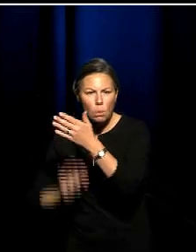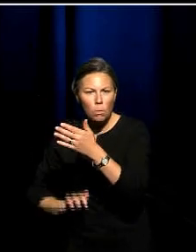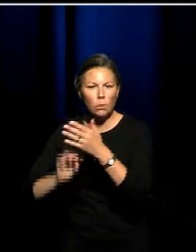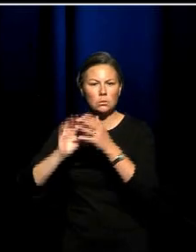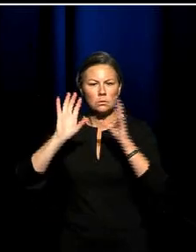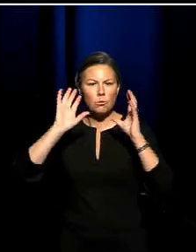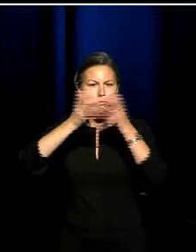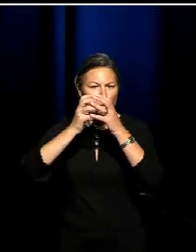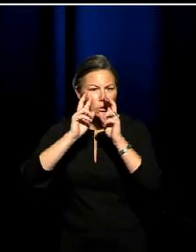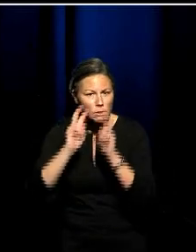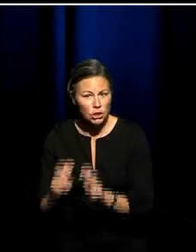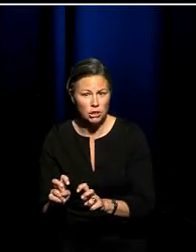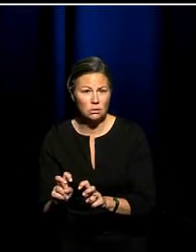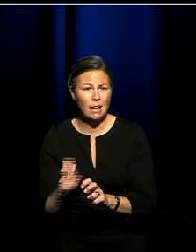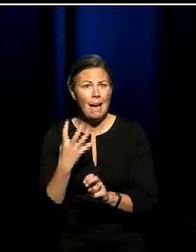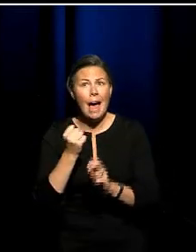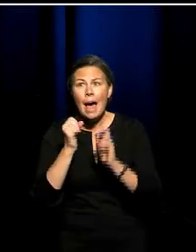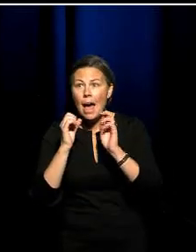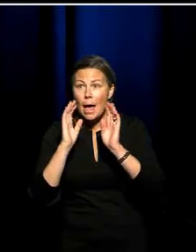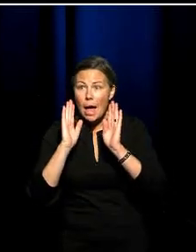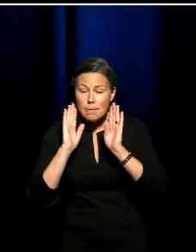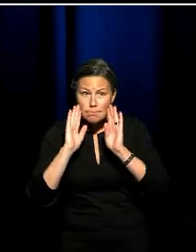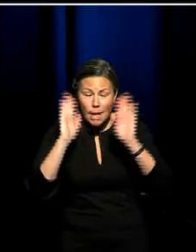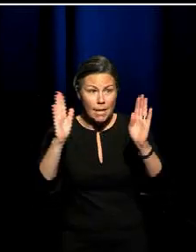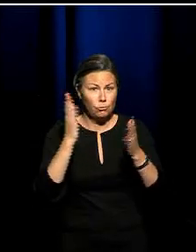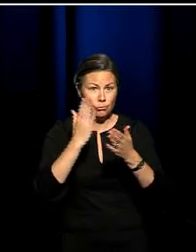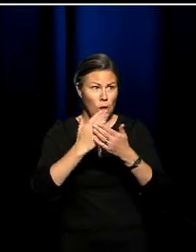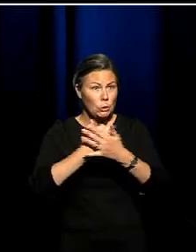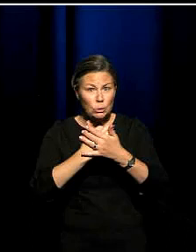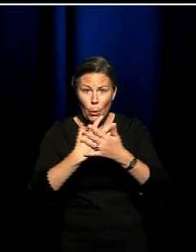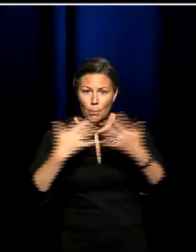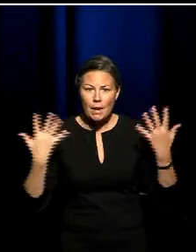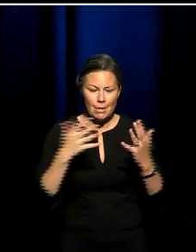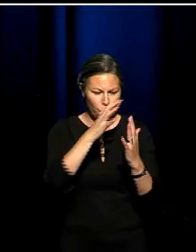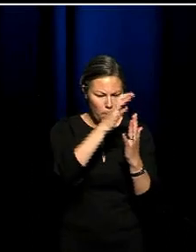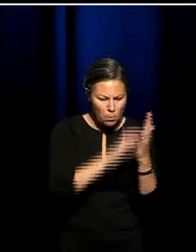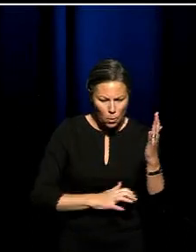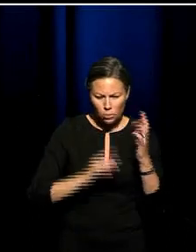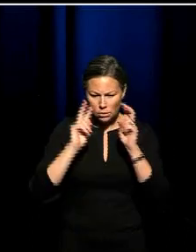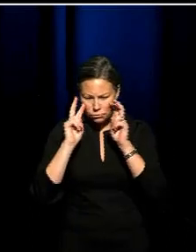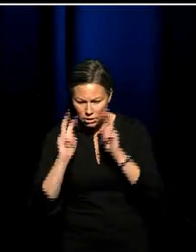just how many reports and inquiries in Australia and overseas have addressed